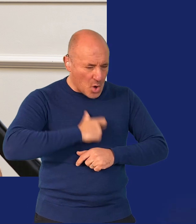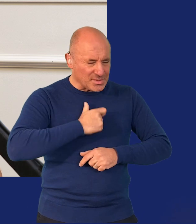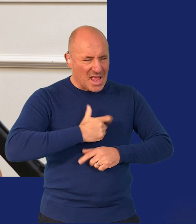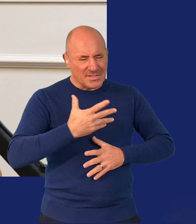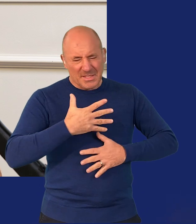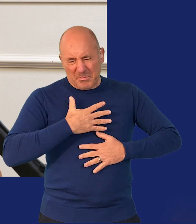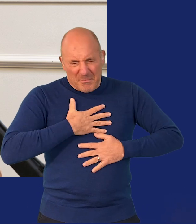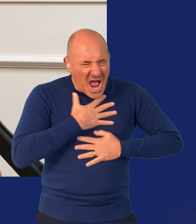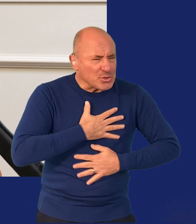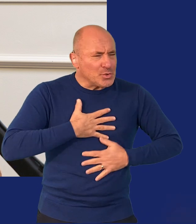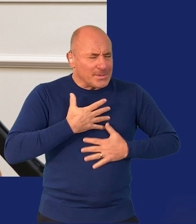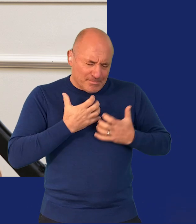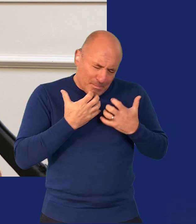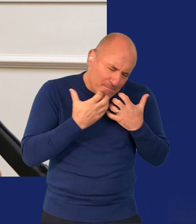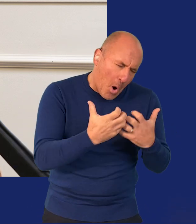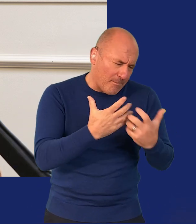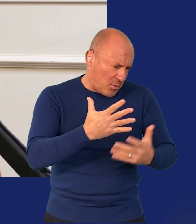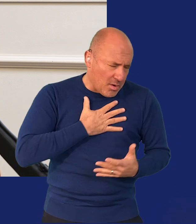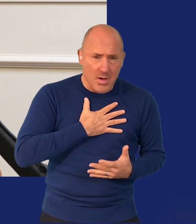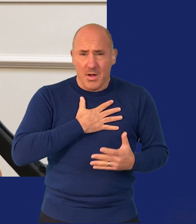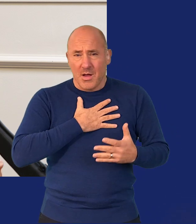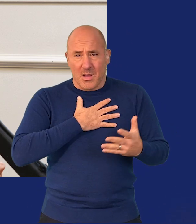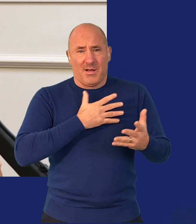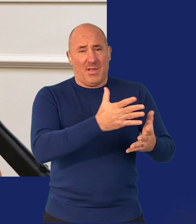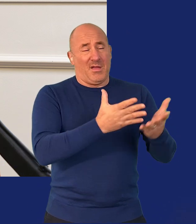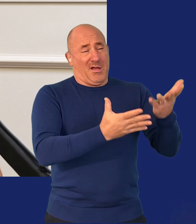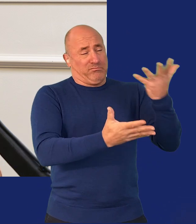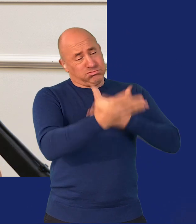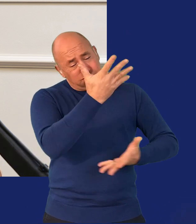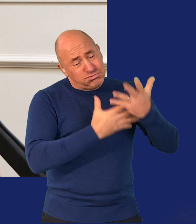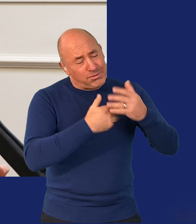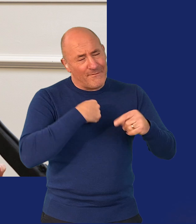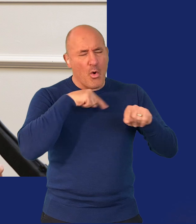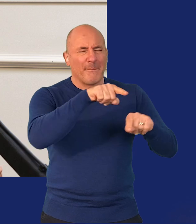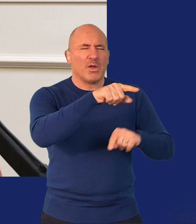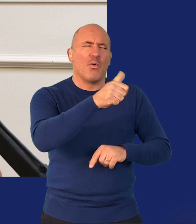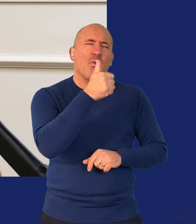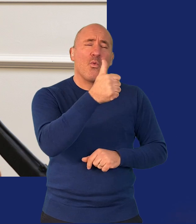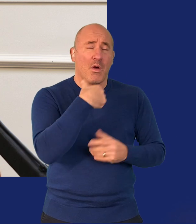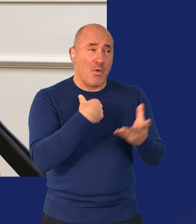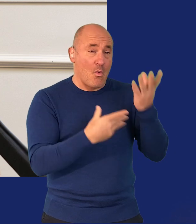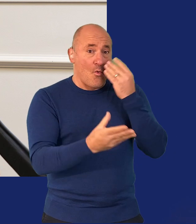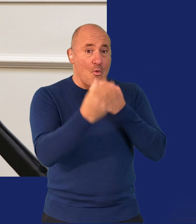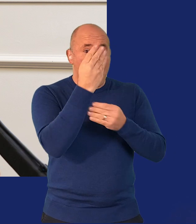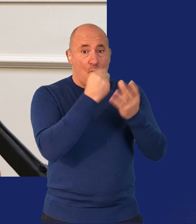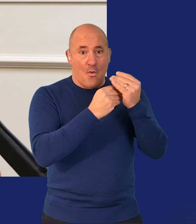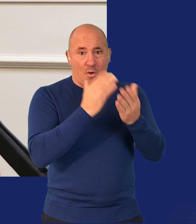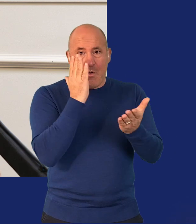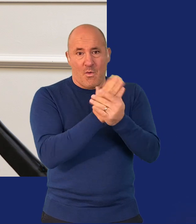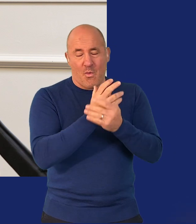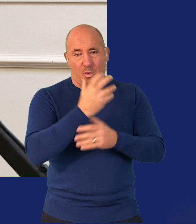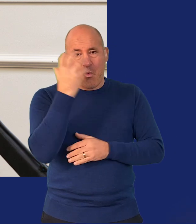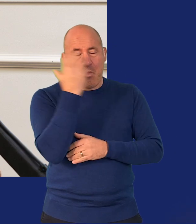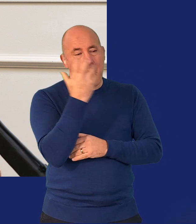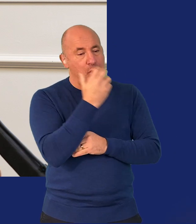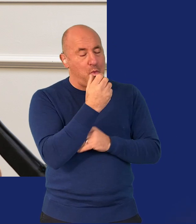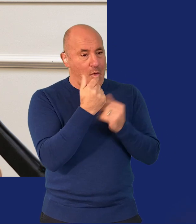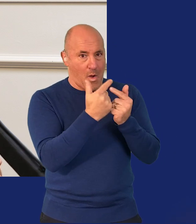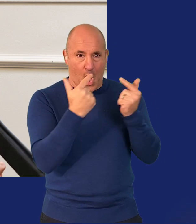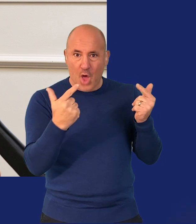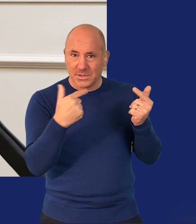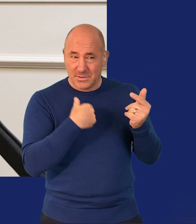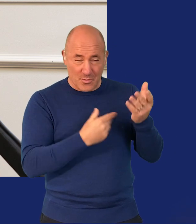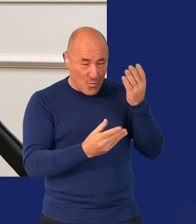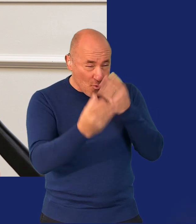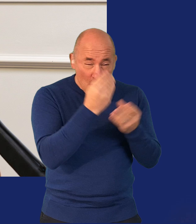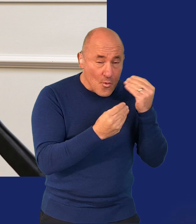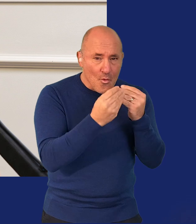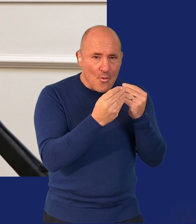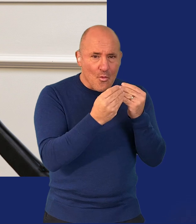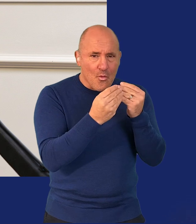experiences when learning something certainly come from the sort of, um,